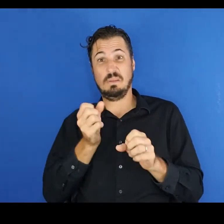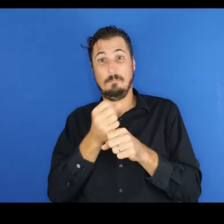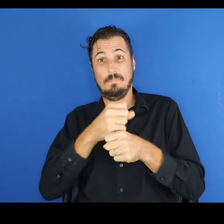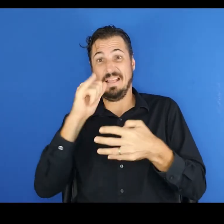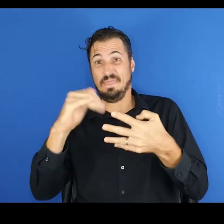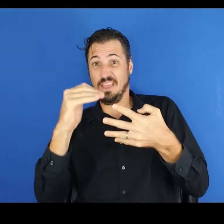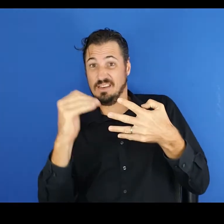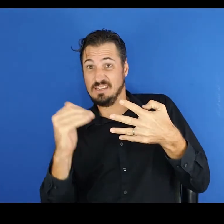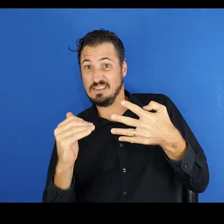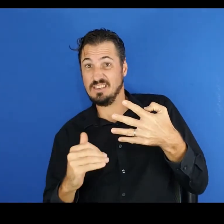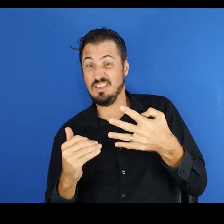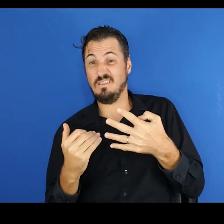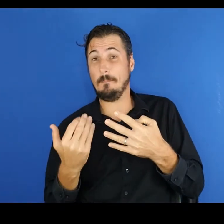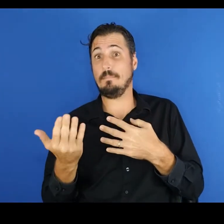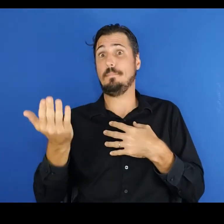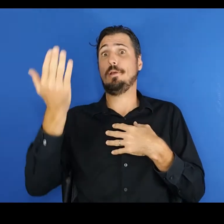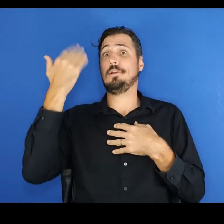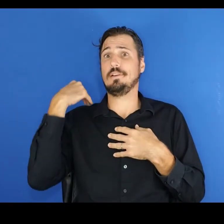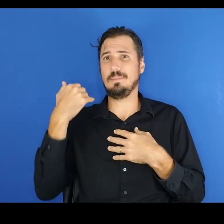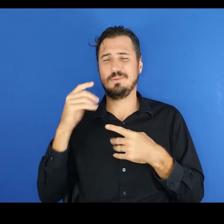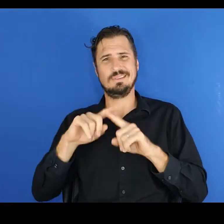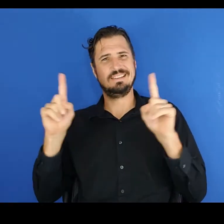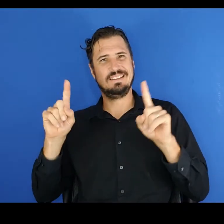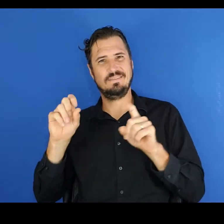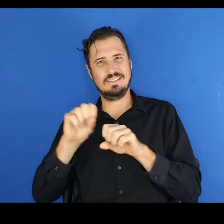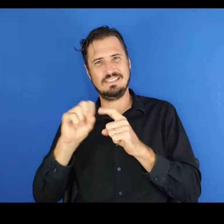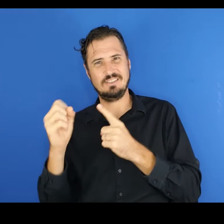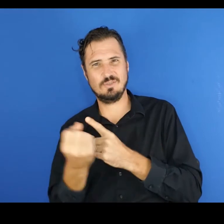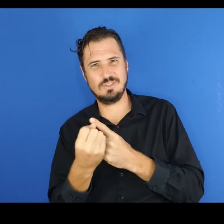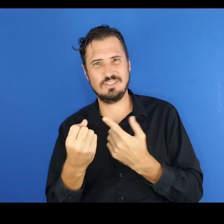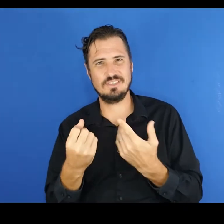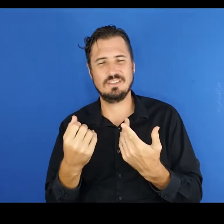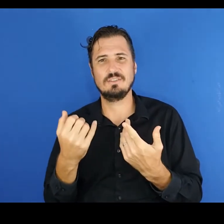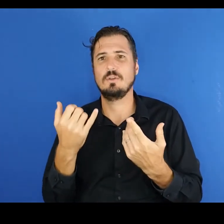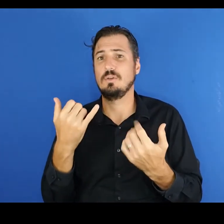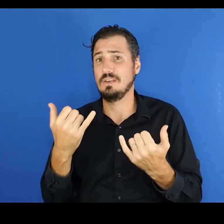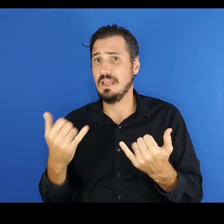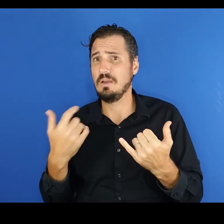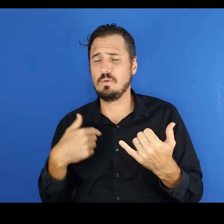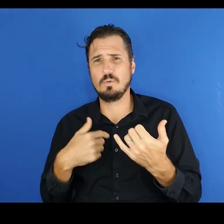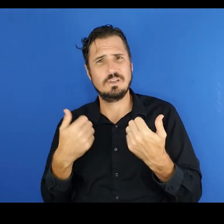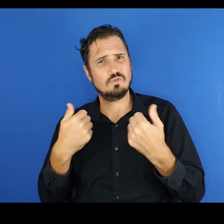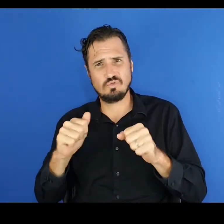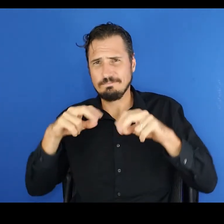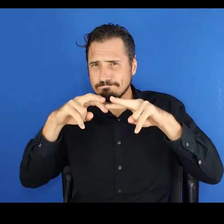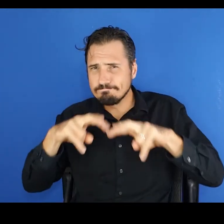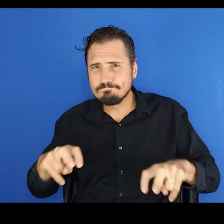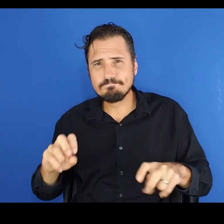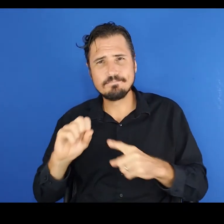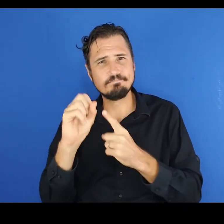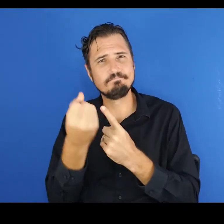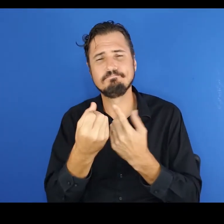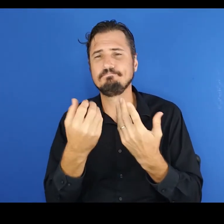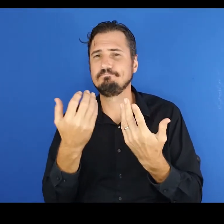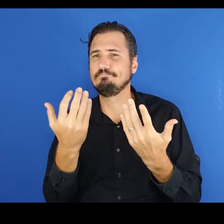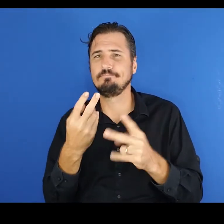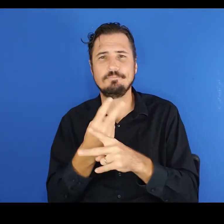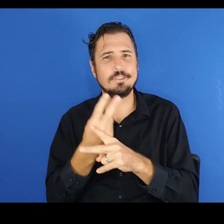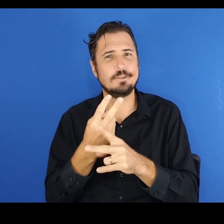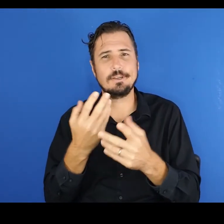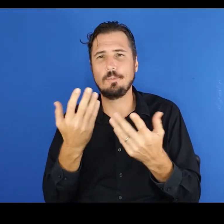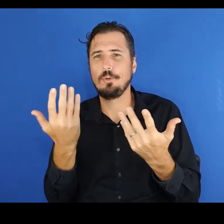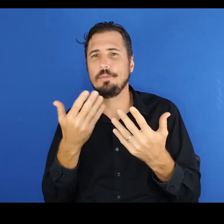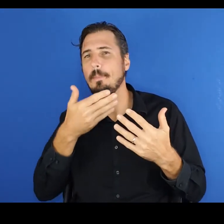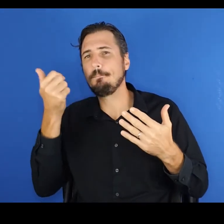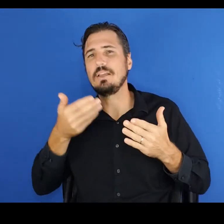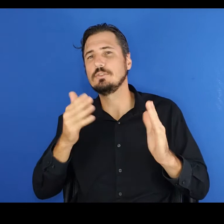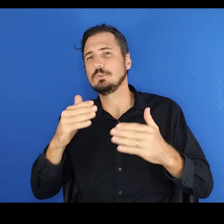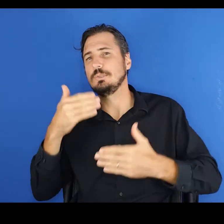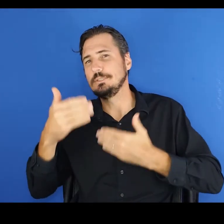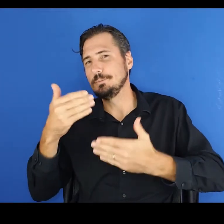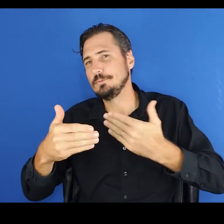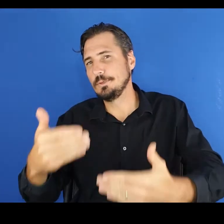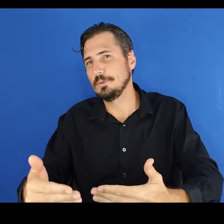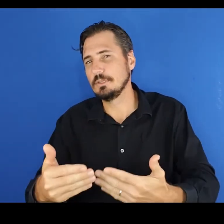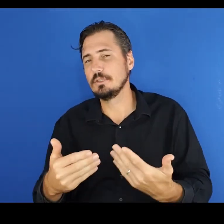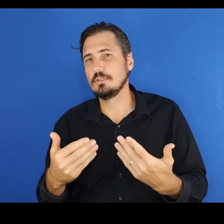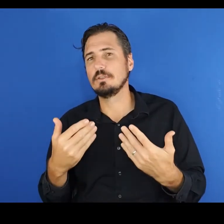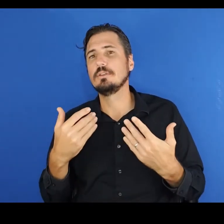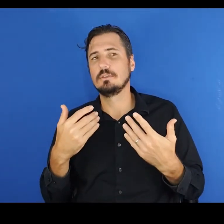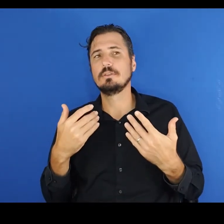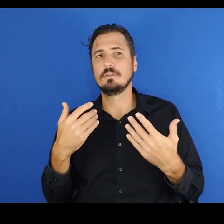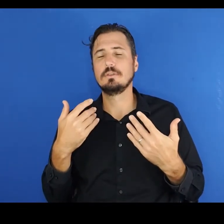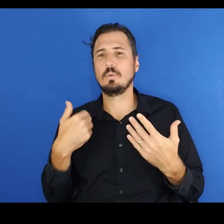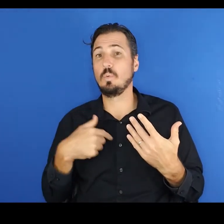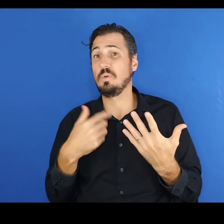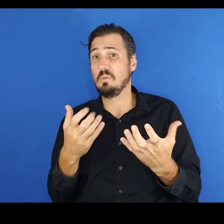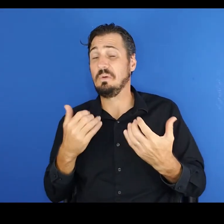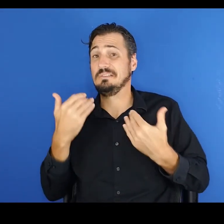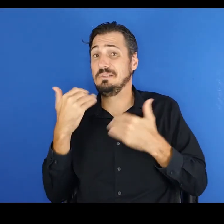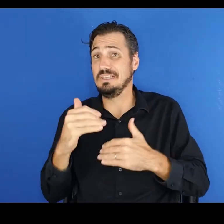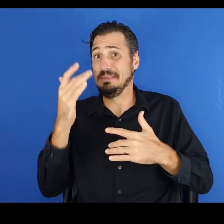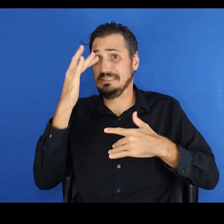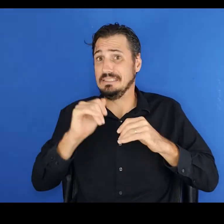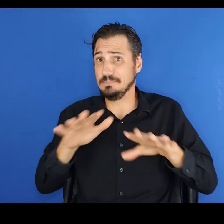At this time, our Incident Management Team is reviewing all of our options to reach our best path forward. One that will help us to contain our case counts quickly in order for us to get back up and